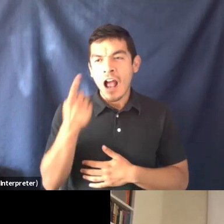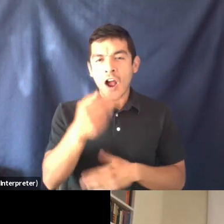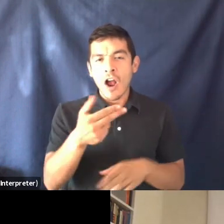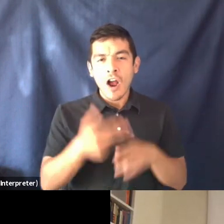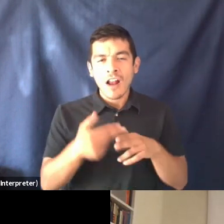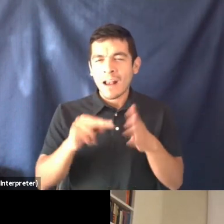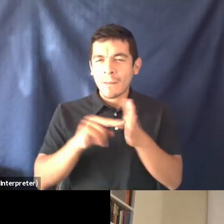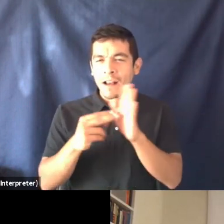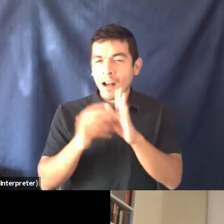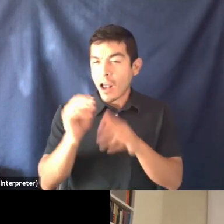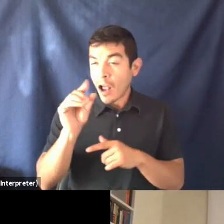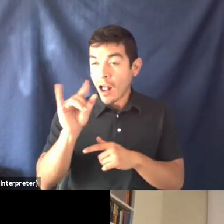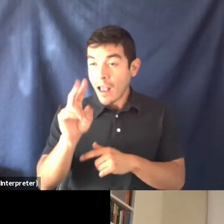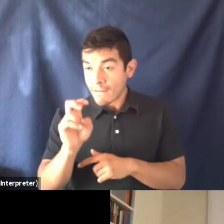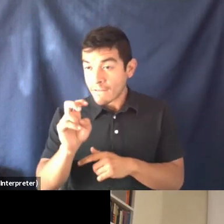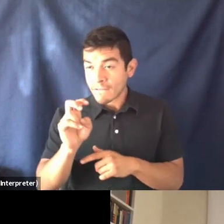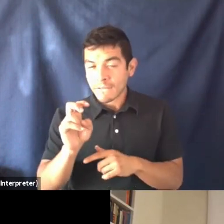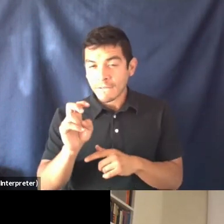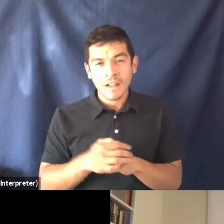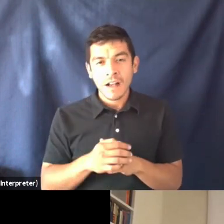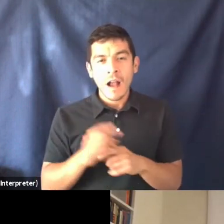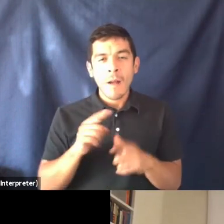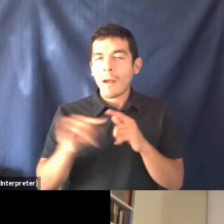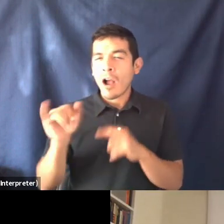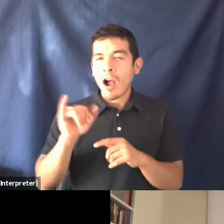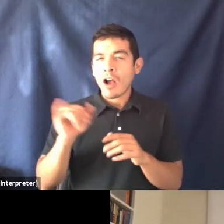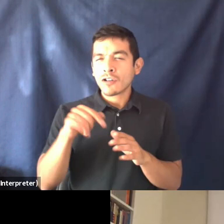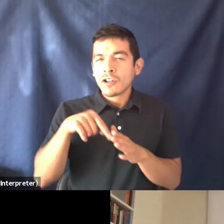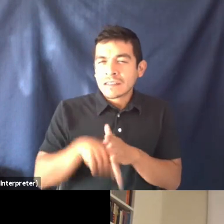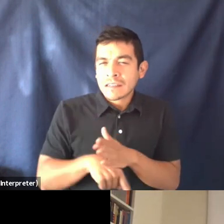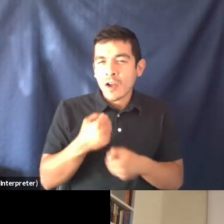but also like deeply expressive Olive eyes are,